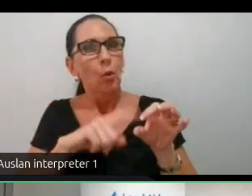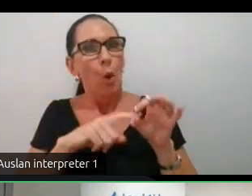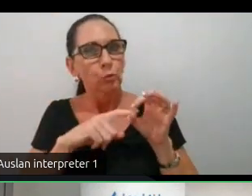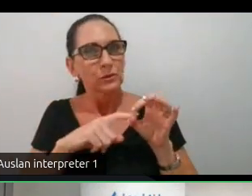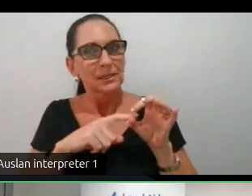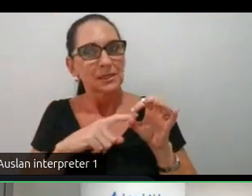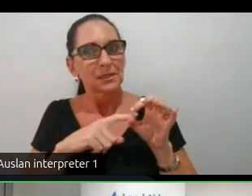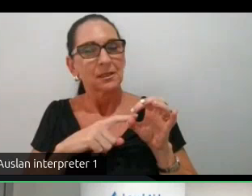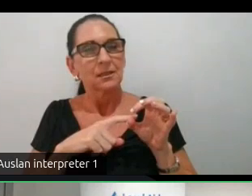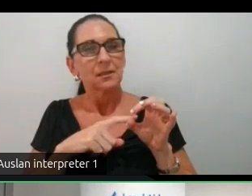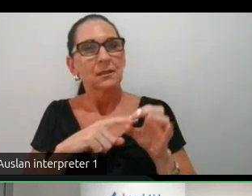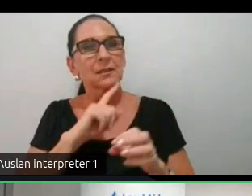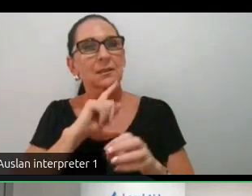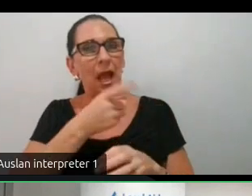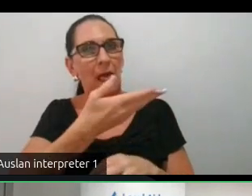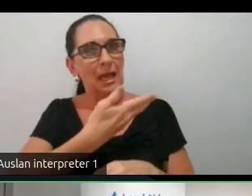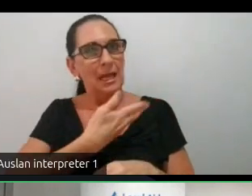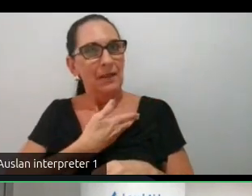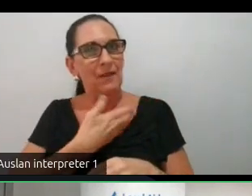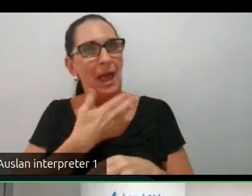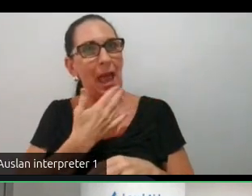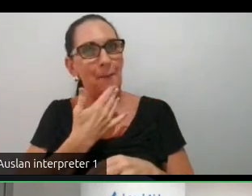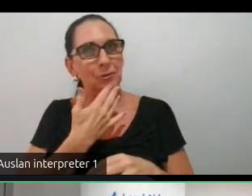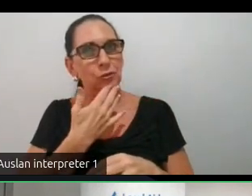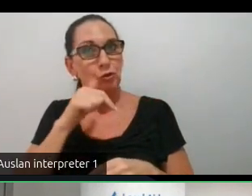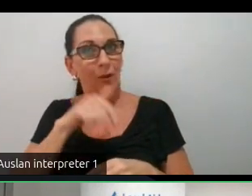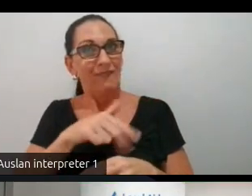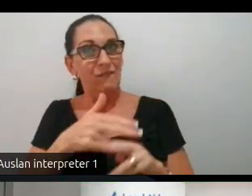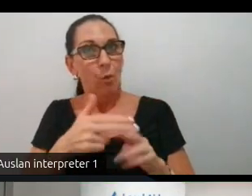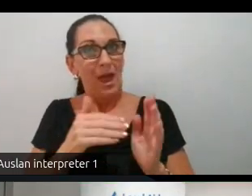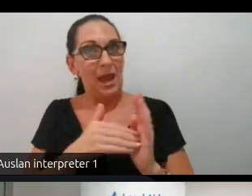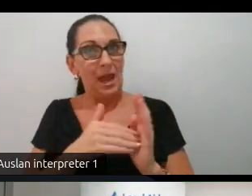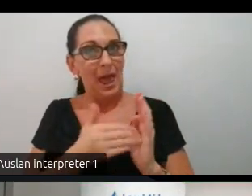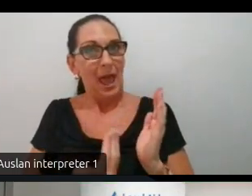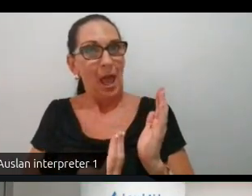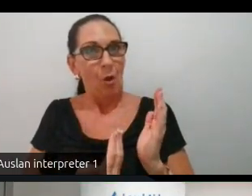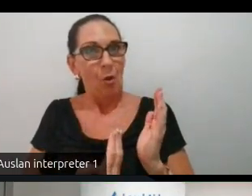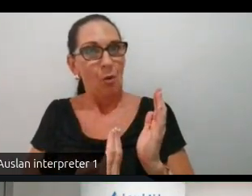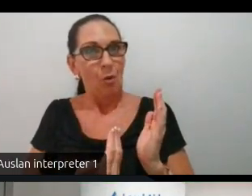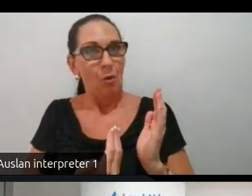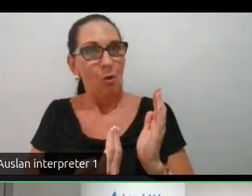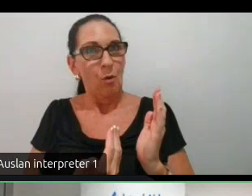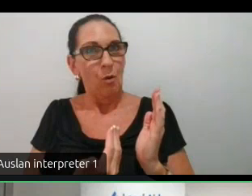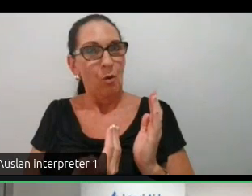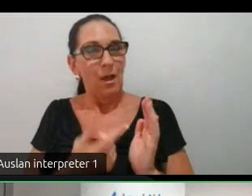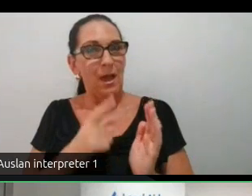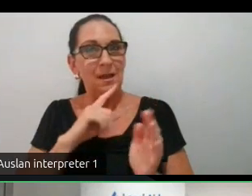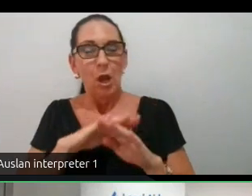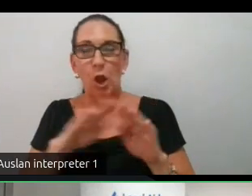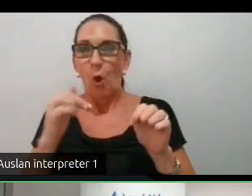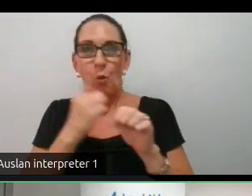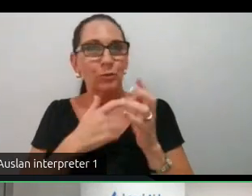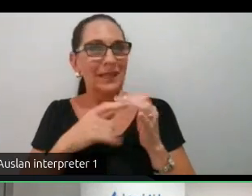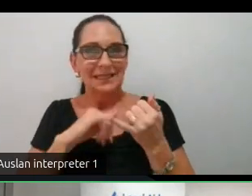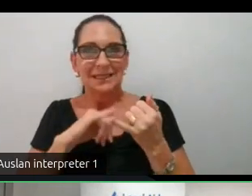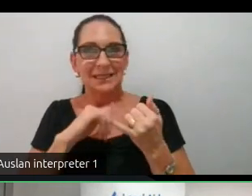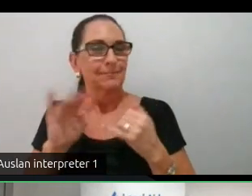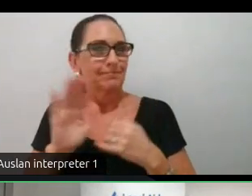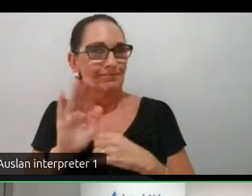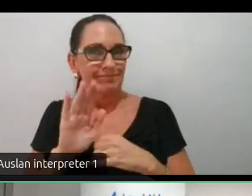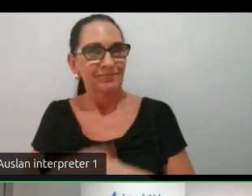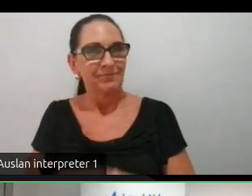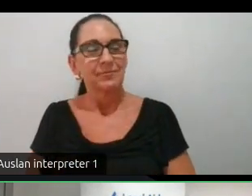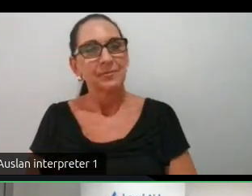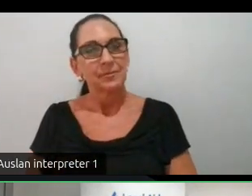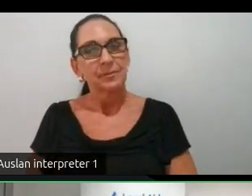um get them to give you an amount of money now and Don't just guess. No, no guessing allowed.